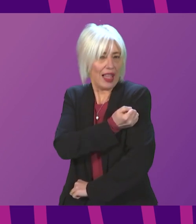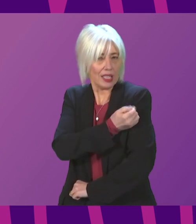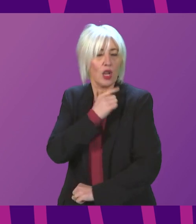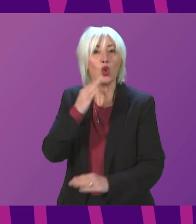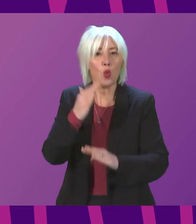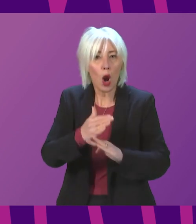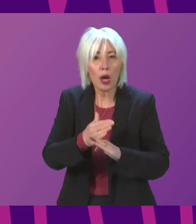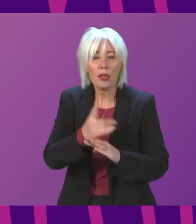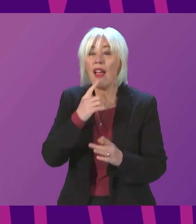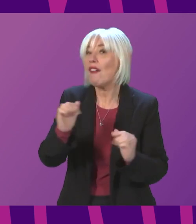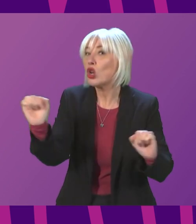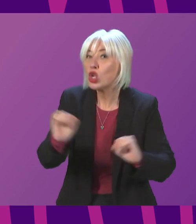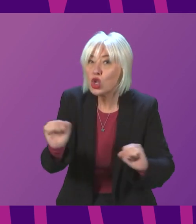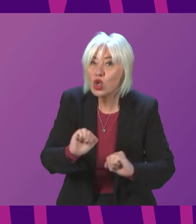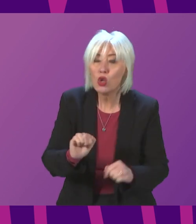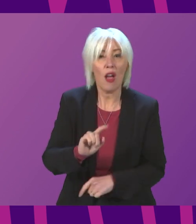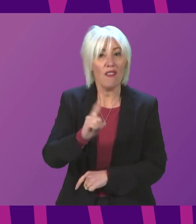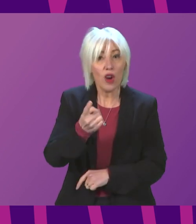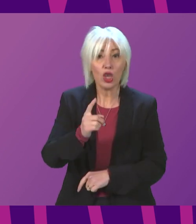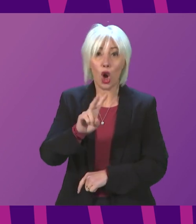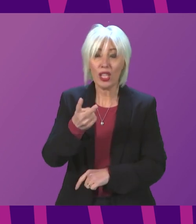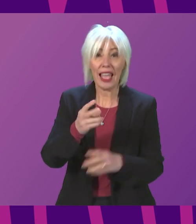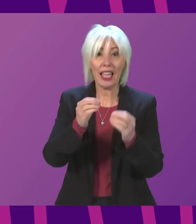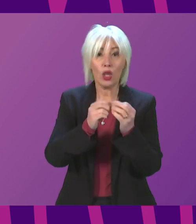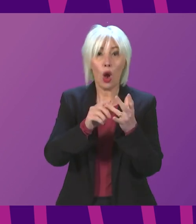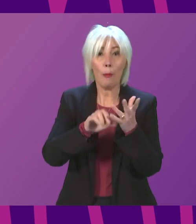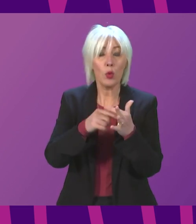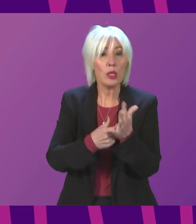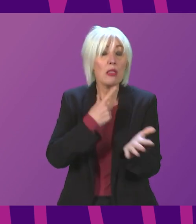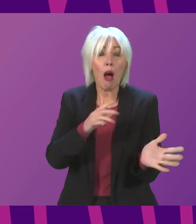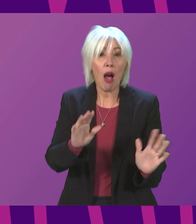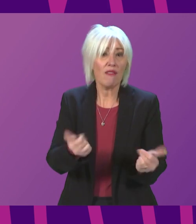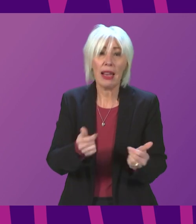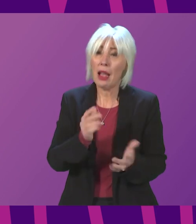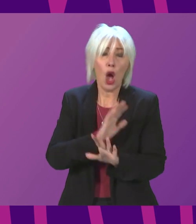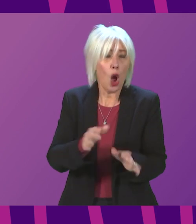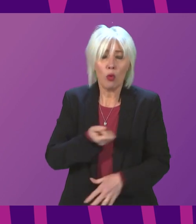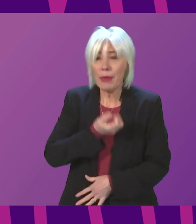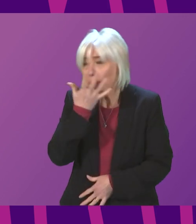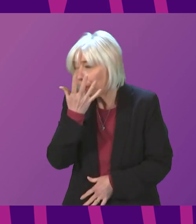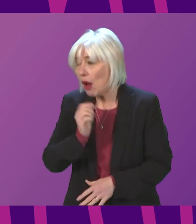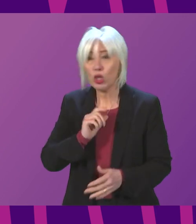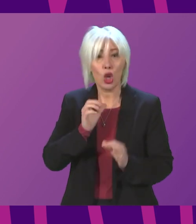vaccination if they have not had their first, second or booster doses. There is no embarrassment about doing it. People should go ahead and book an appointment or visit a drop-in clinic.